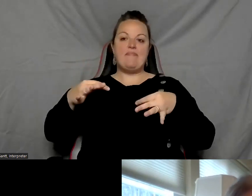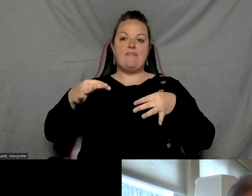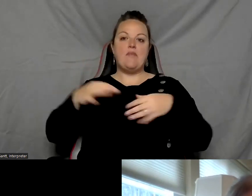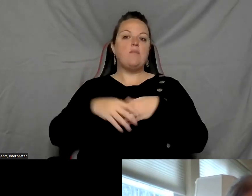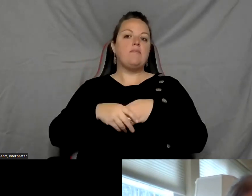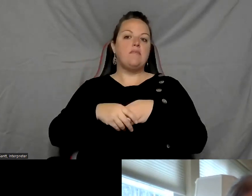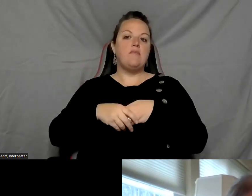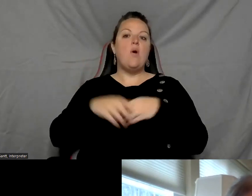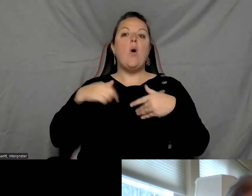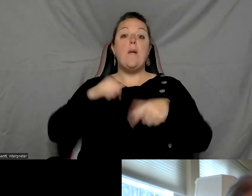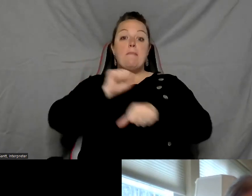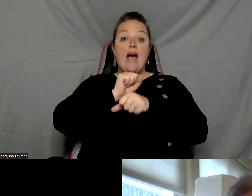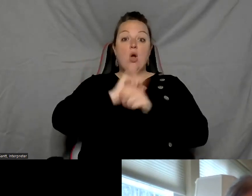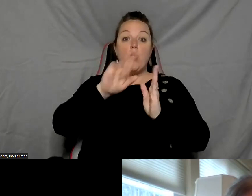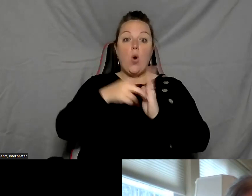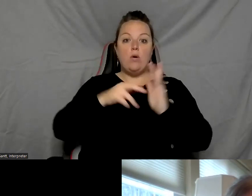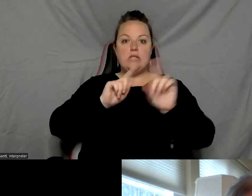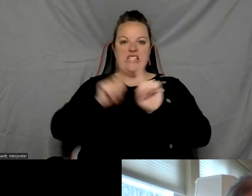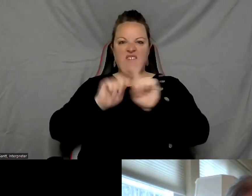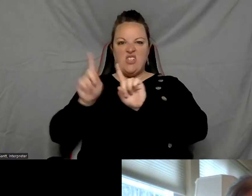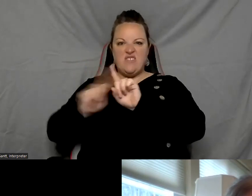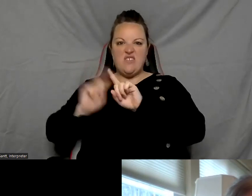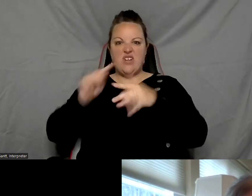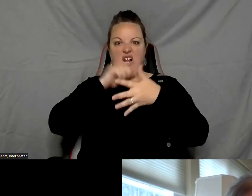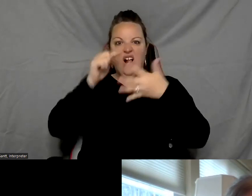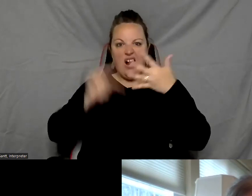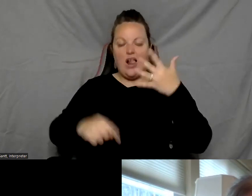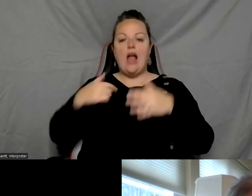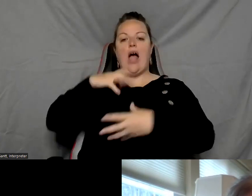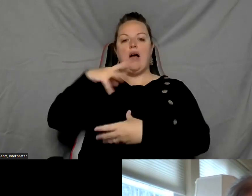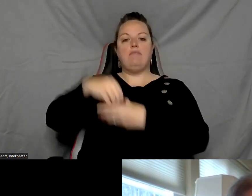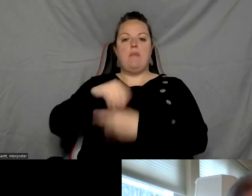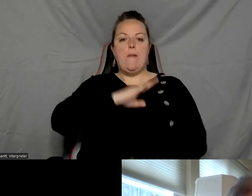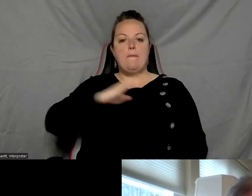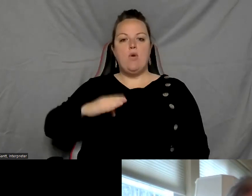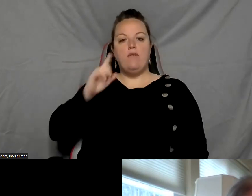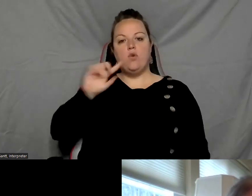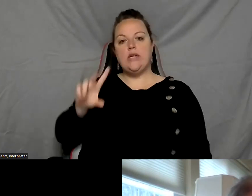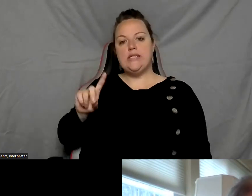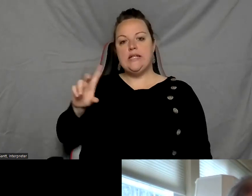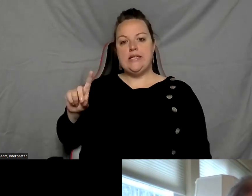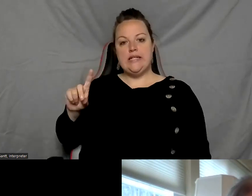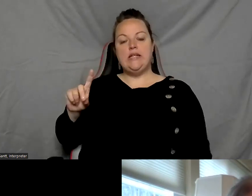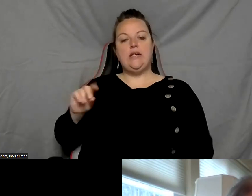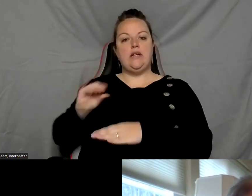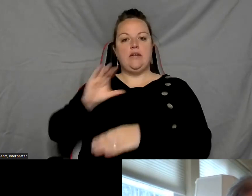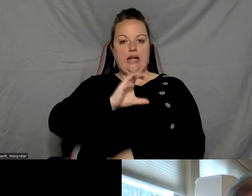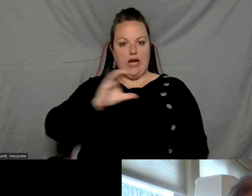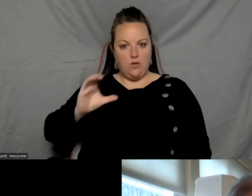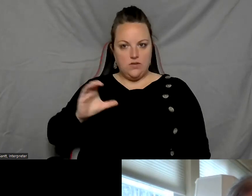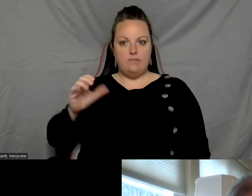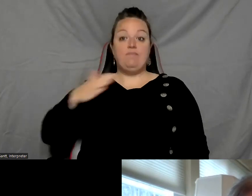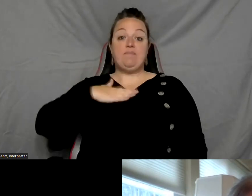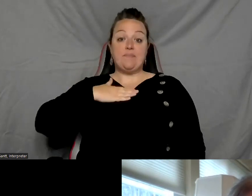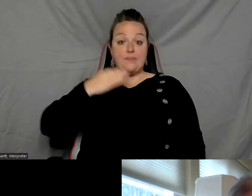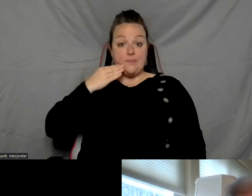world including being on the board of the DD Council. I'm a man who has a home I am